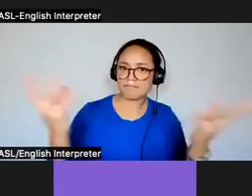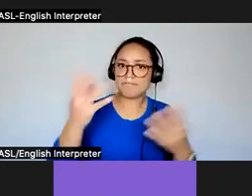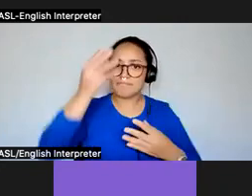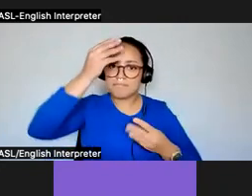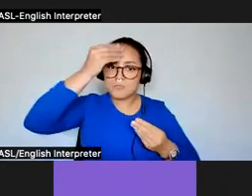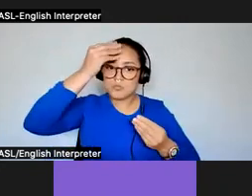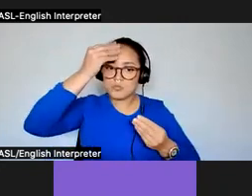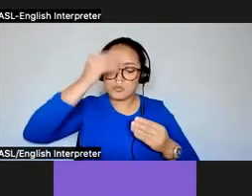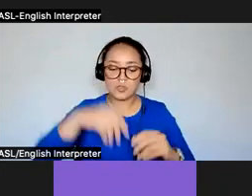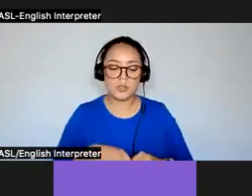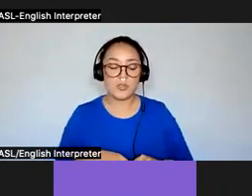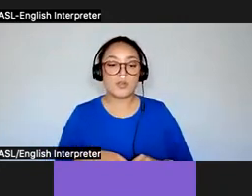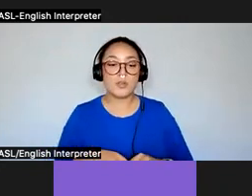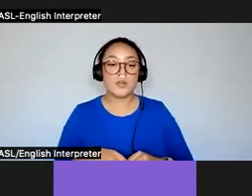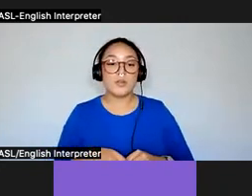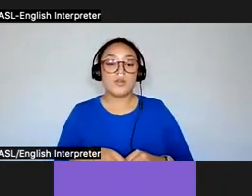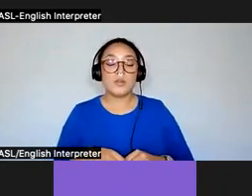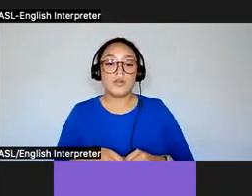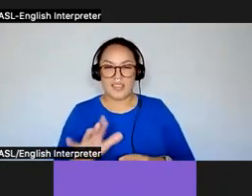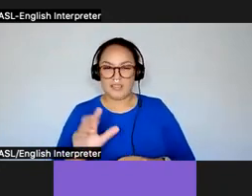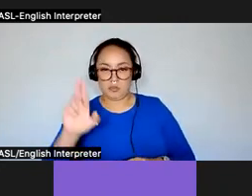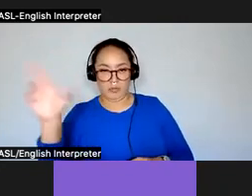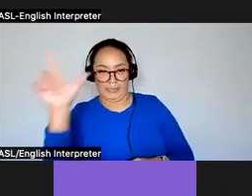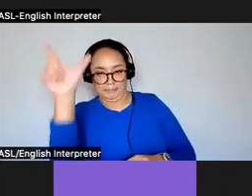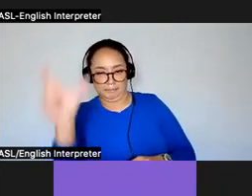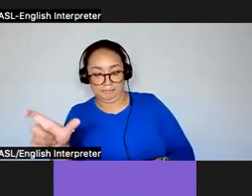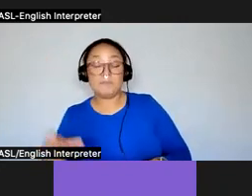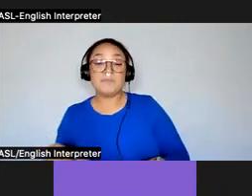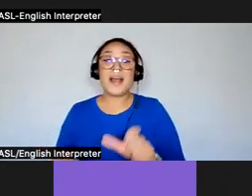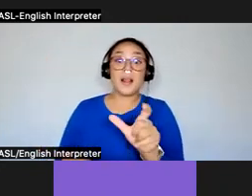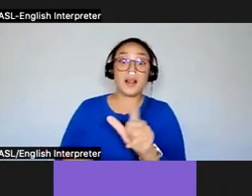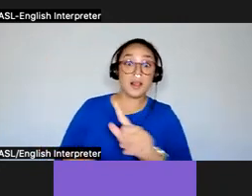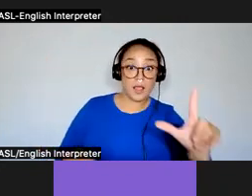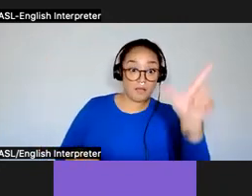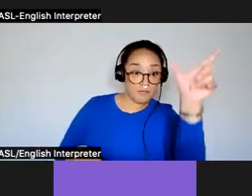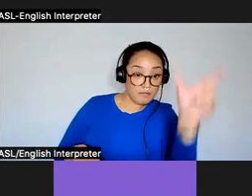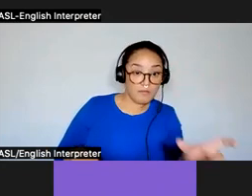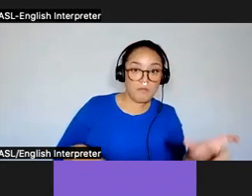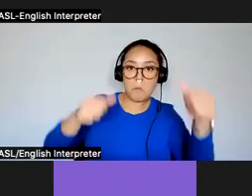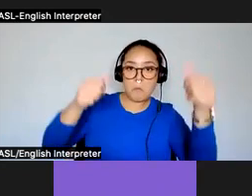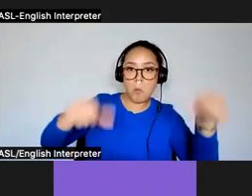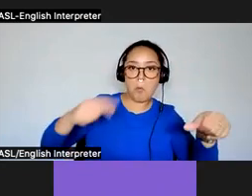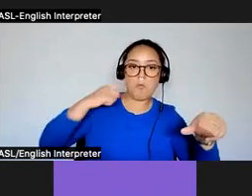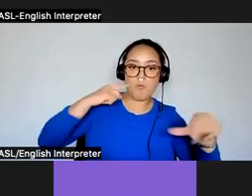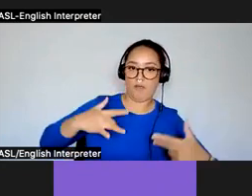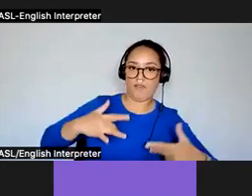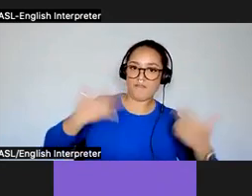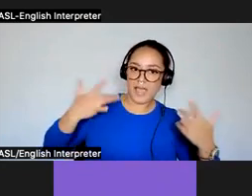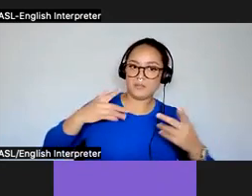On the left is an example of a poster for an event, an event specific poster that we